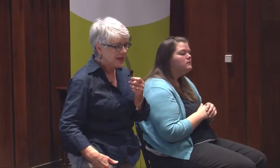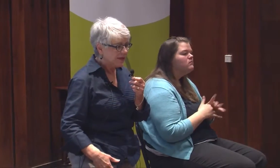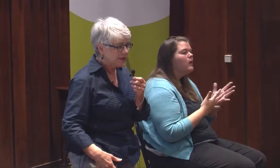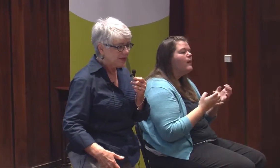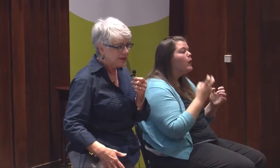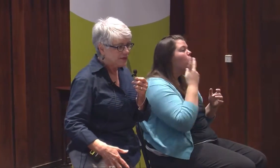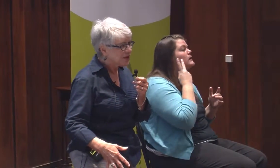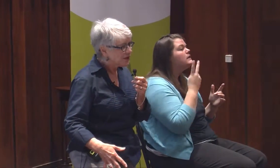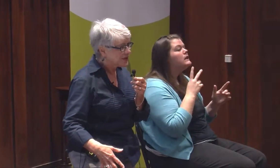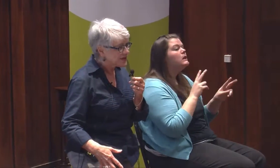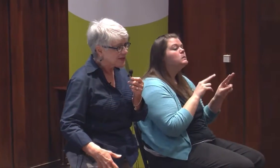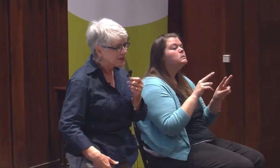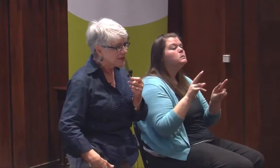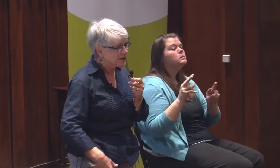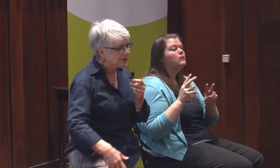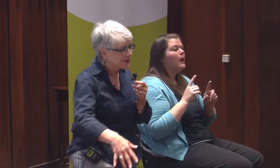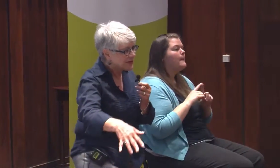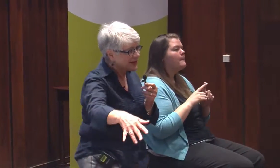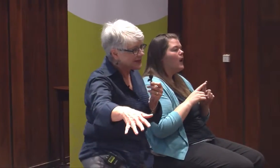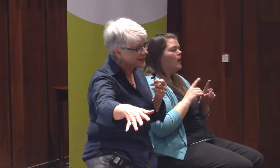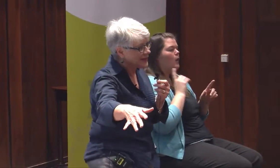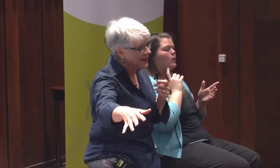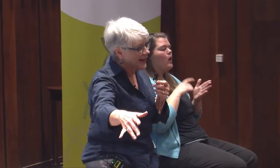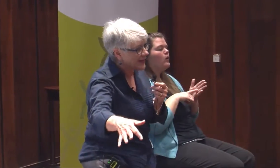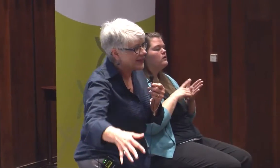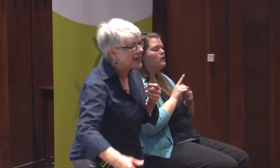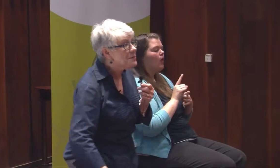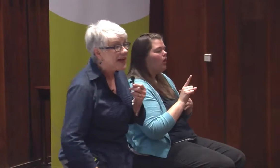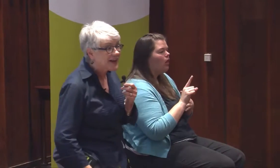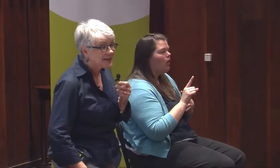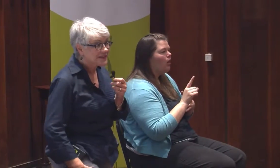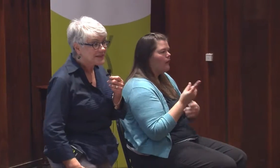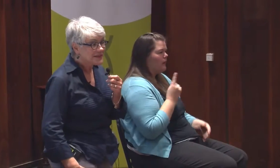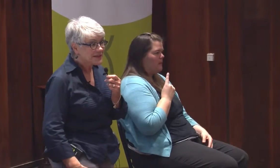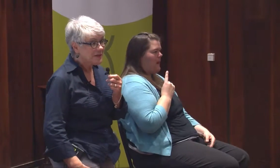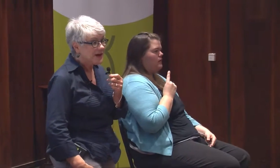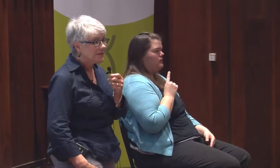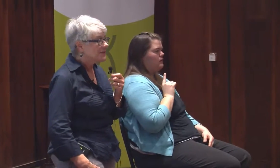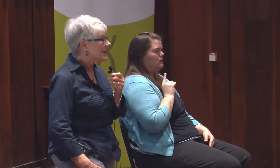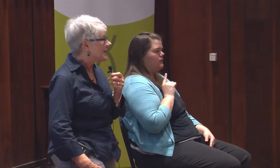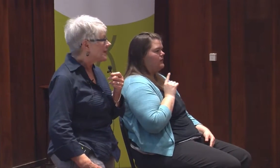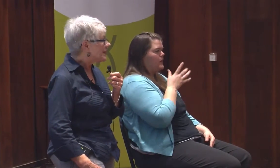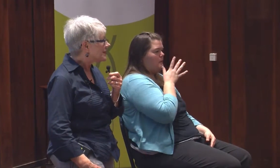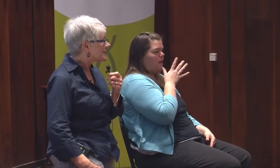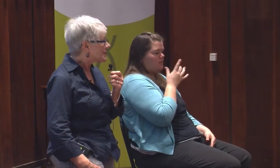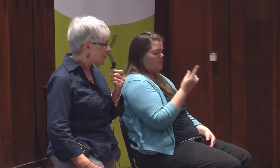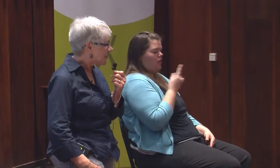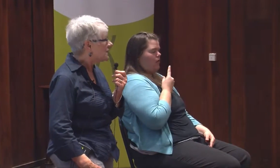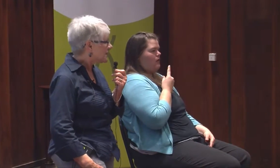out there, but if you notice, they'll go a little ways and then they come back to mom you know and just hold onto your